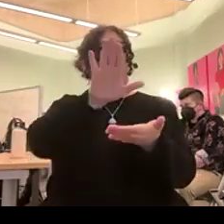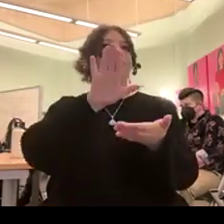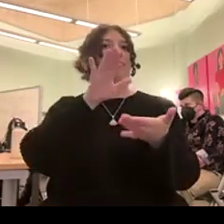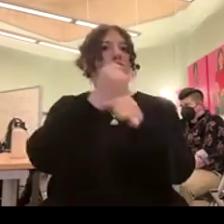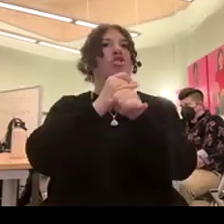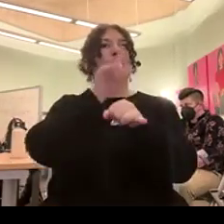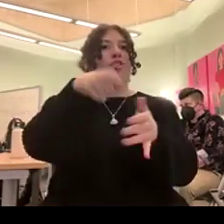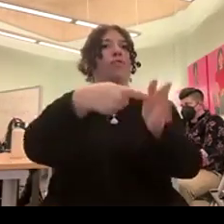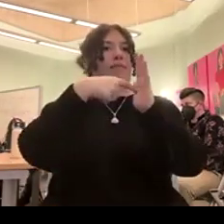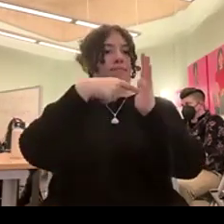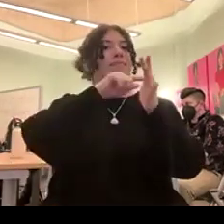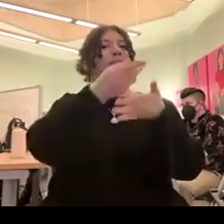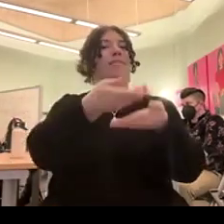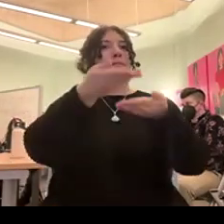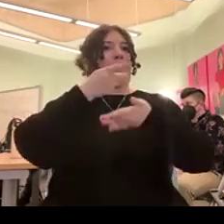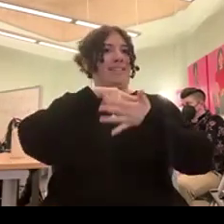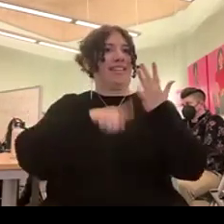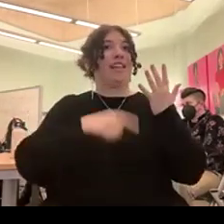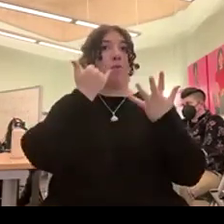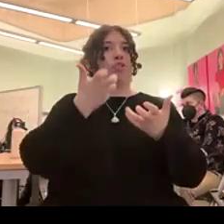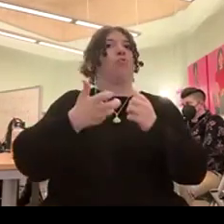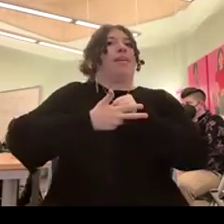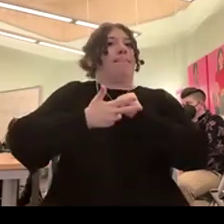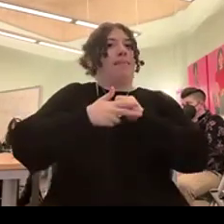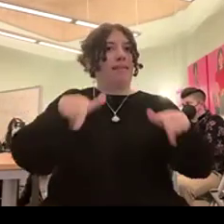I'm benefiting your institution, therefore you need to give me these things if you're